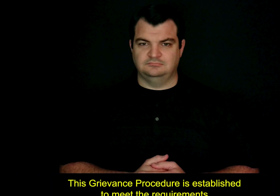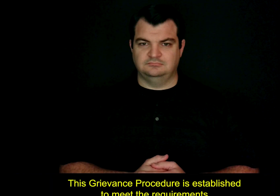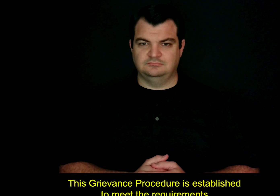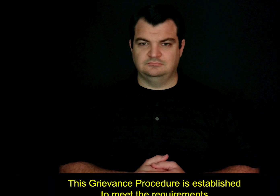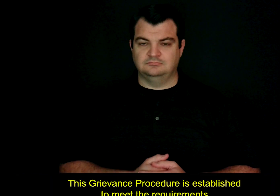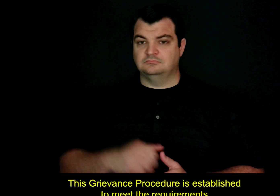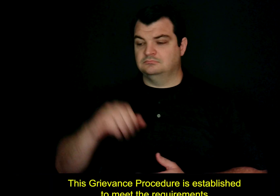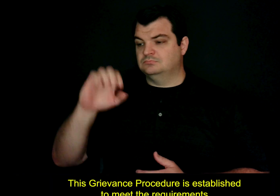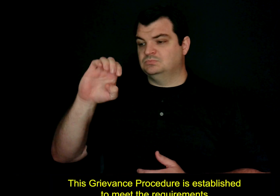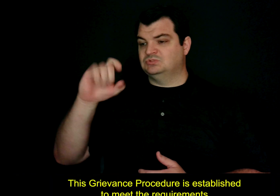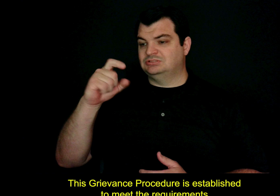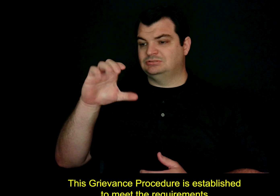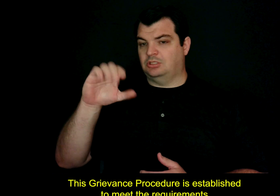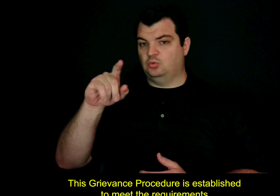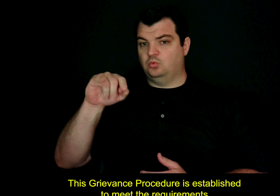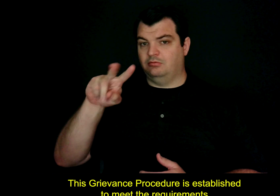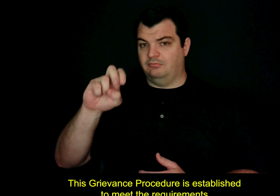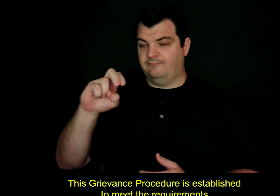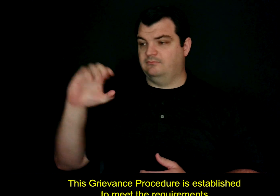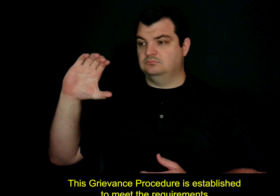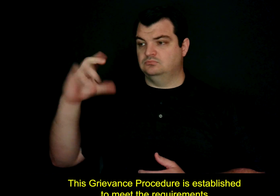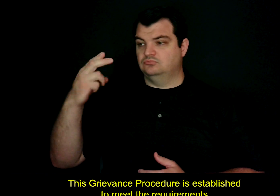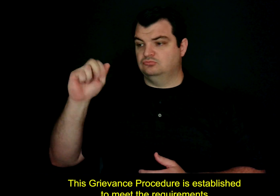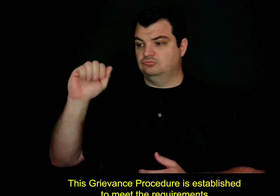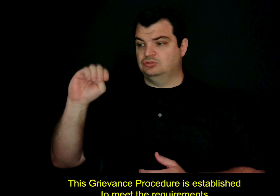This Grievance Procedure is established to meet the requirements